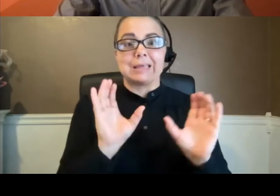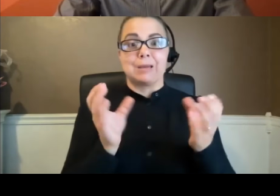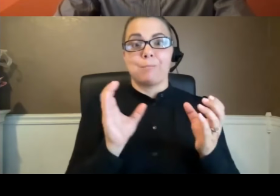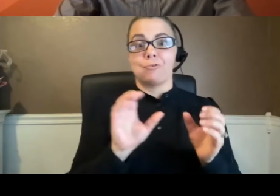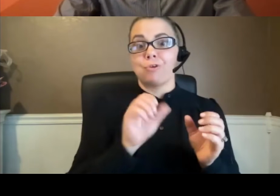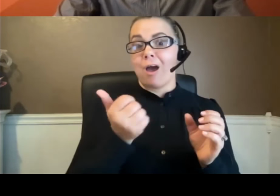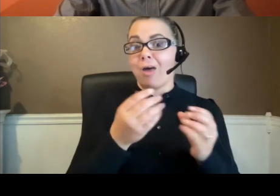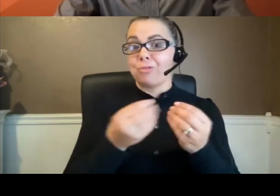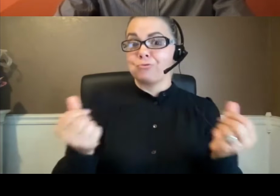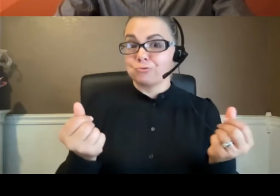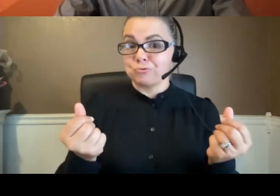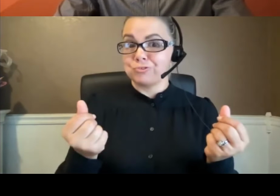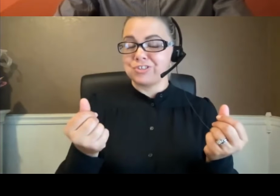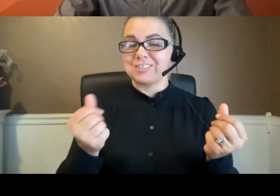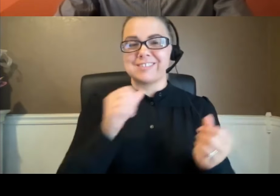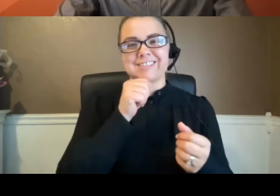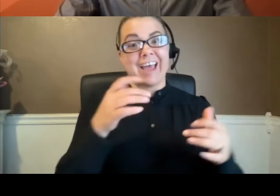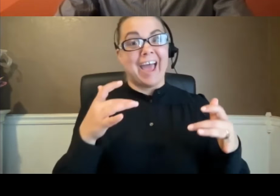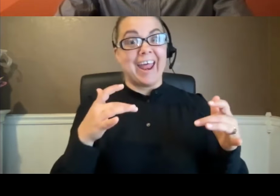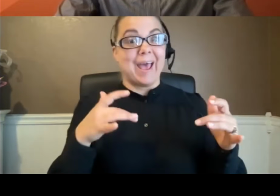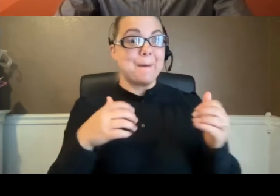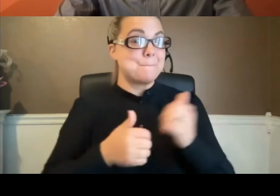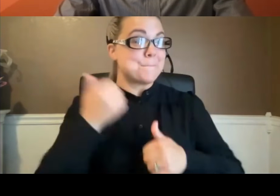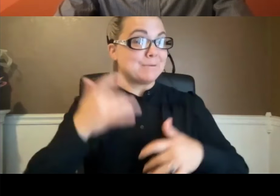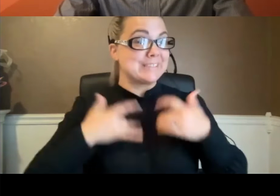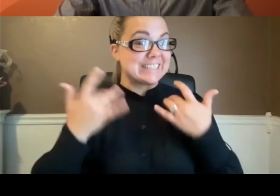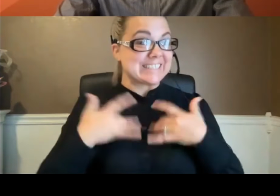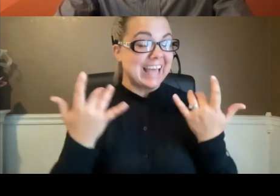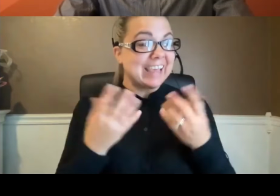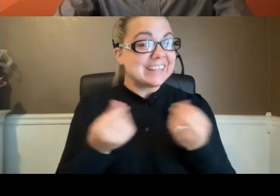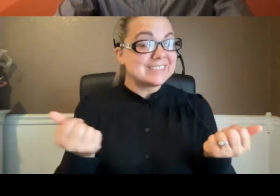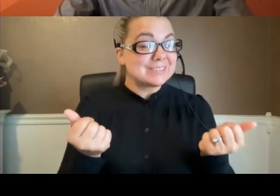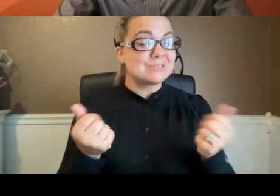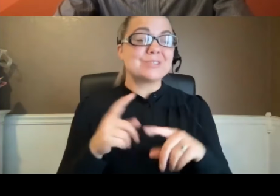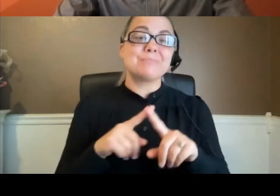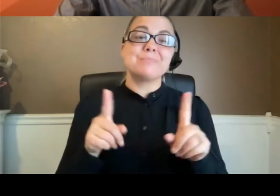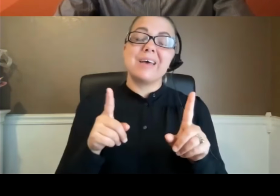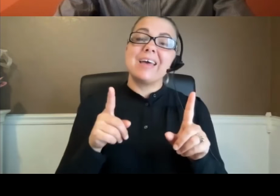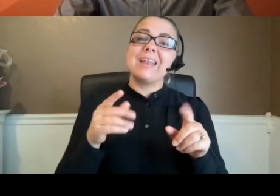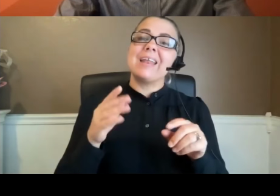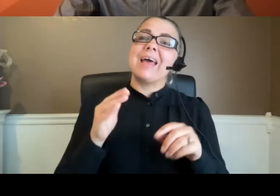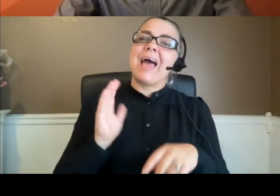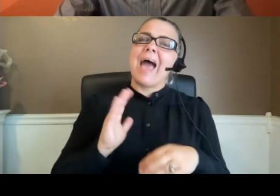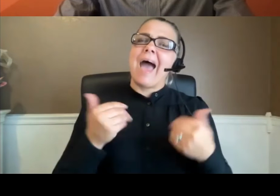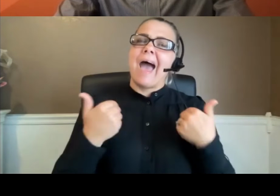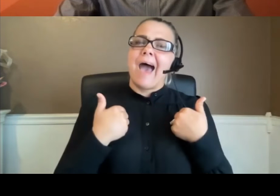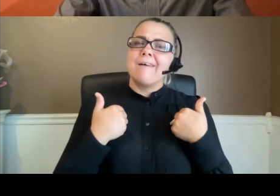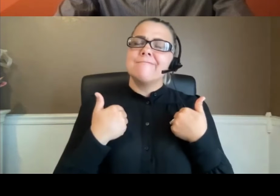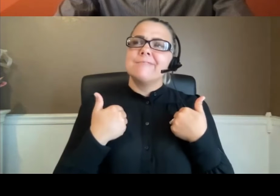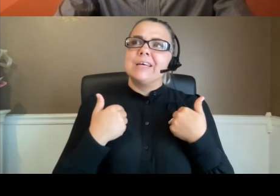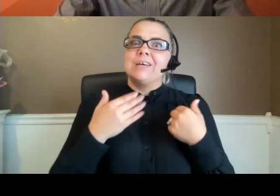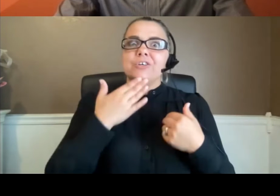the most exciting but I think that has it has a good shot at being very successful.